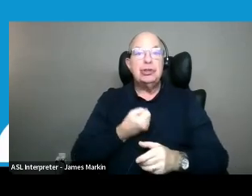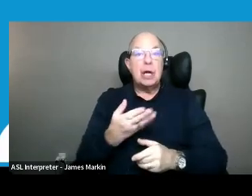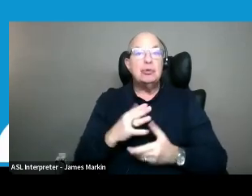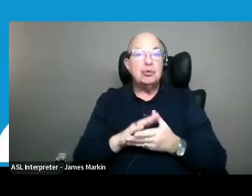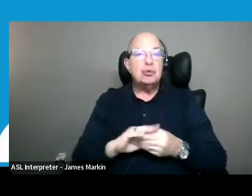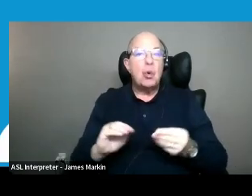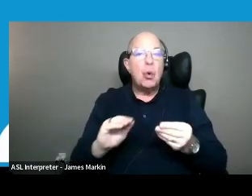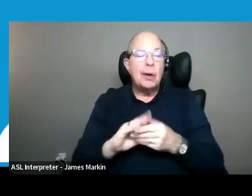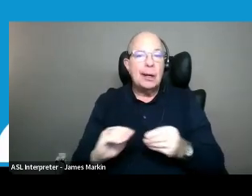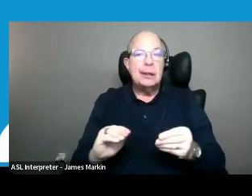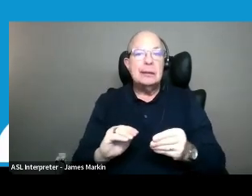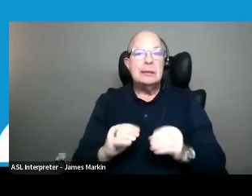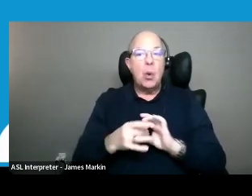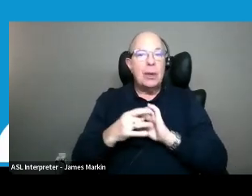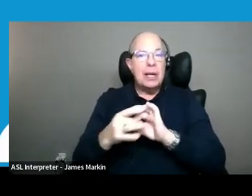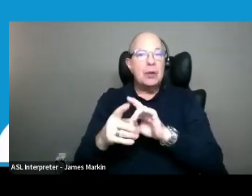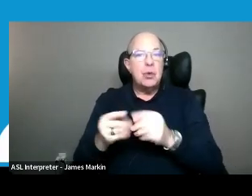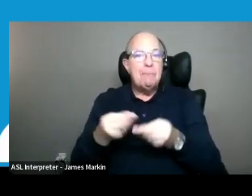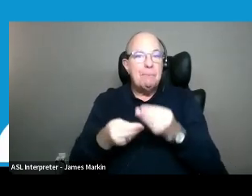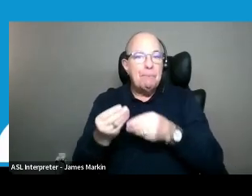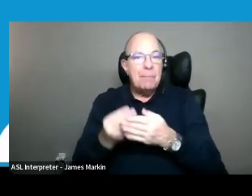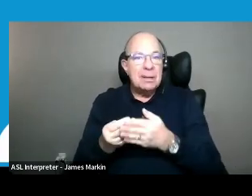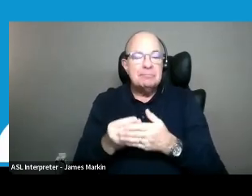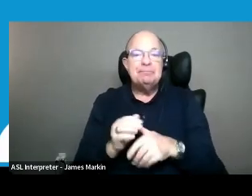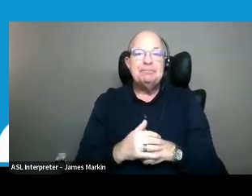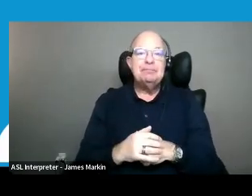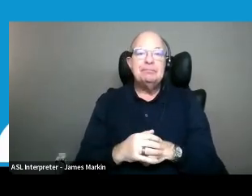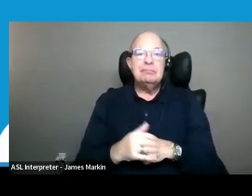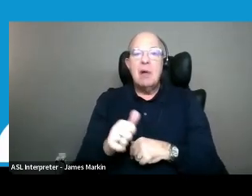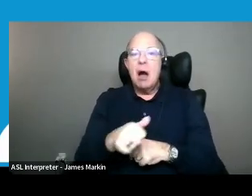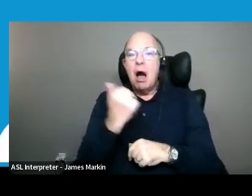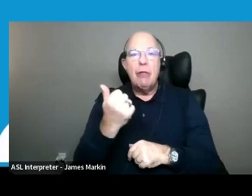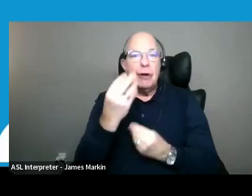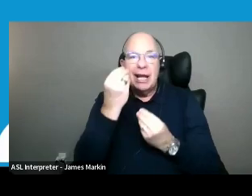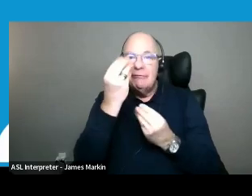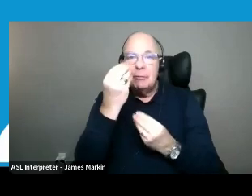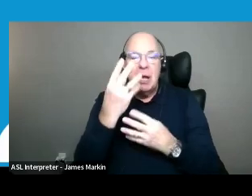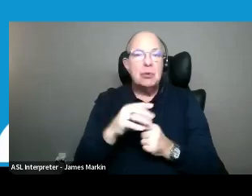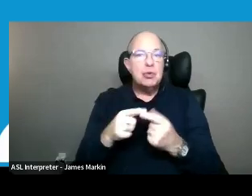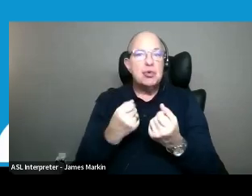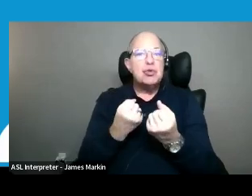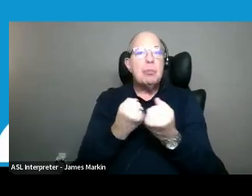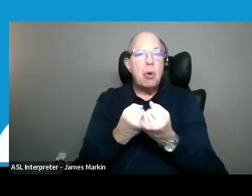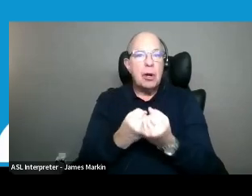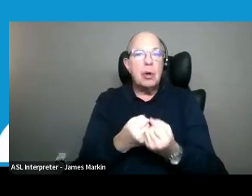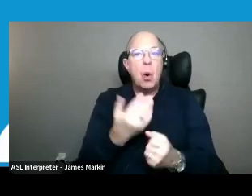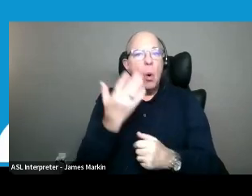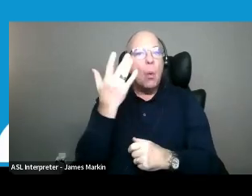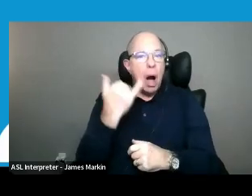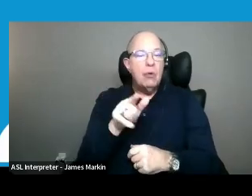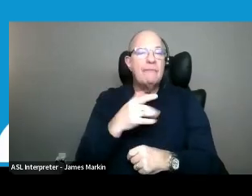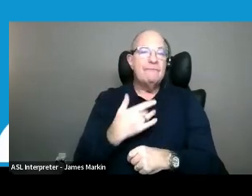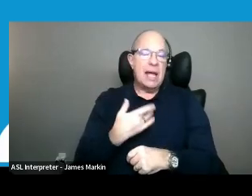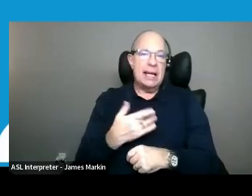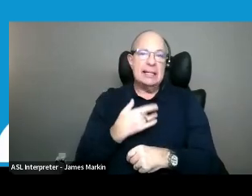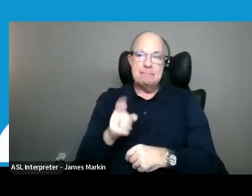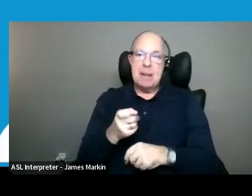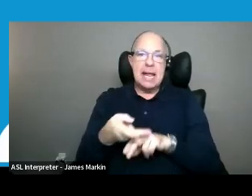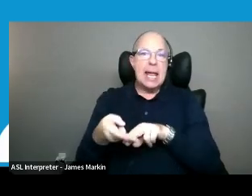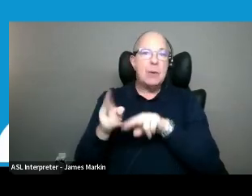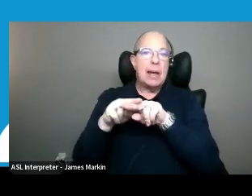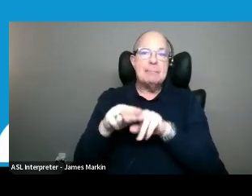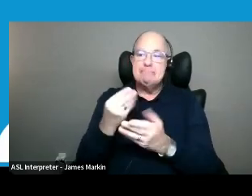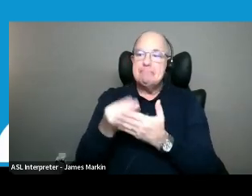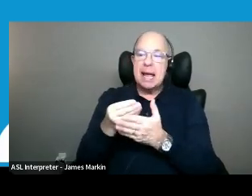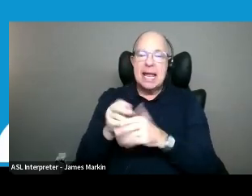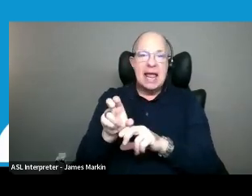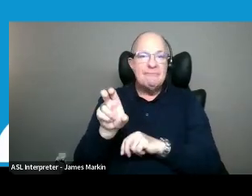Shannon Spencer (she/her): Related to the budget, and any other… any sort of other information to support why you think there need to be increased investment